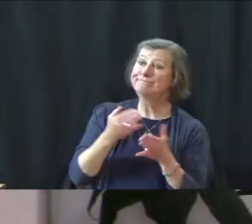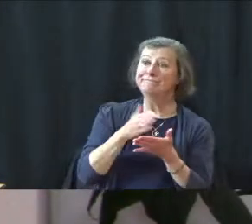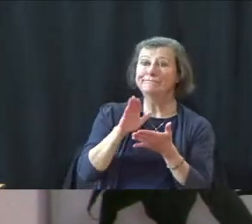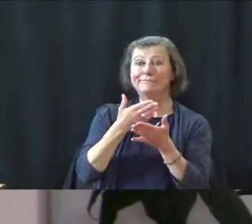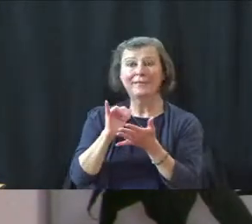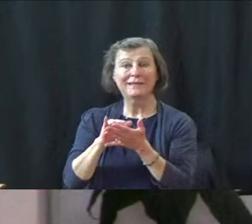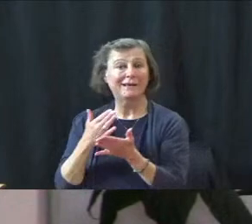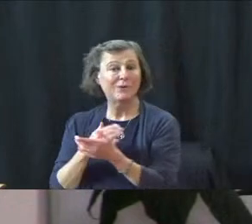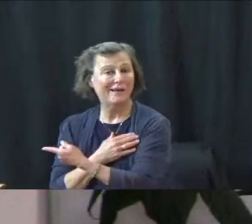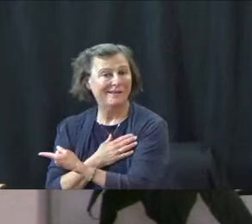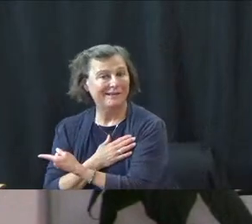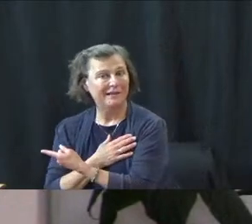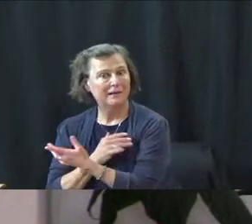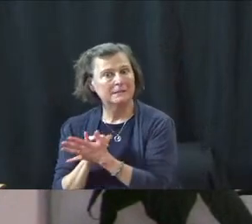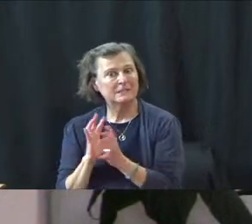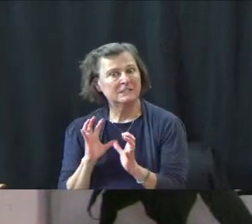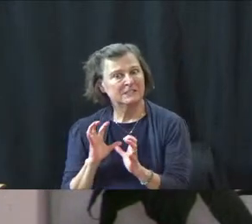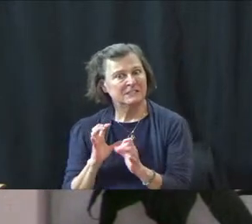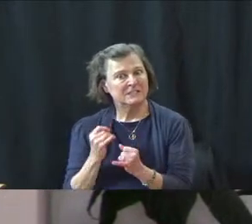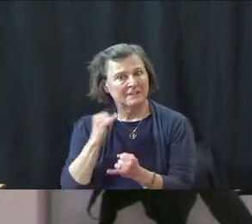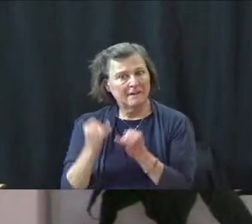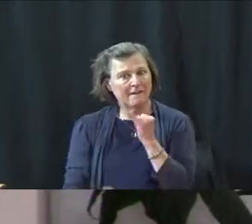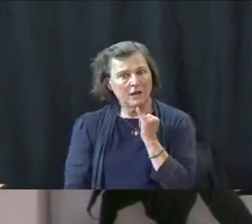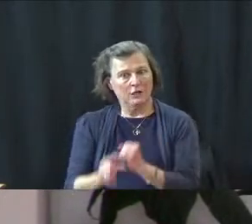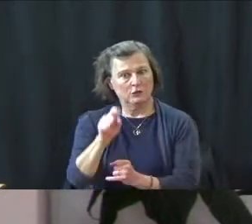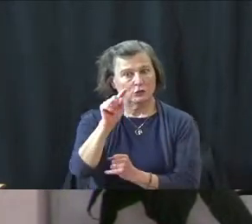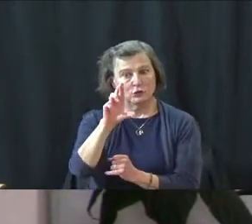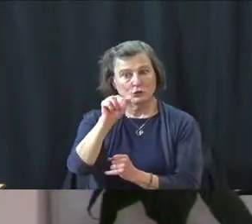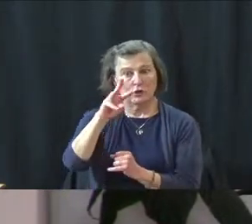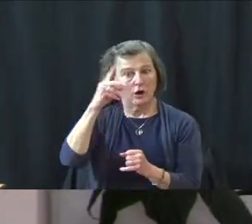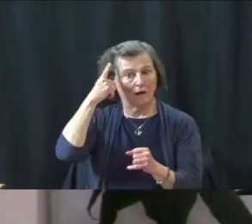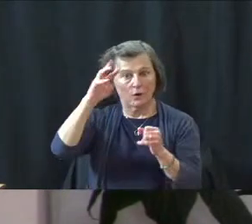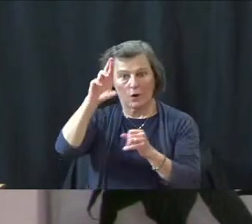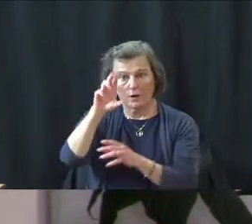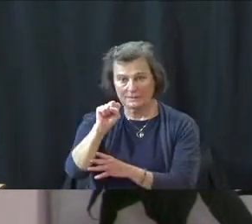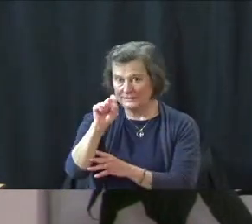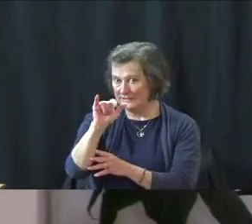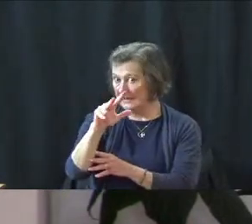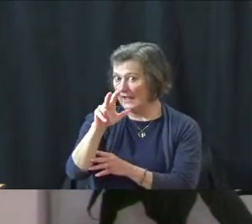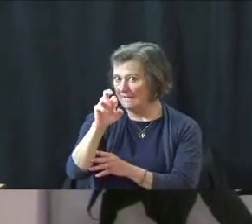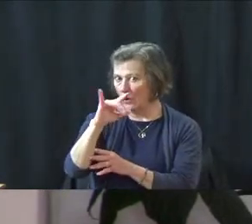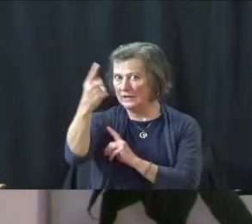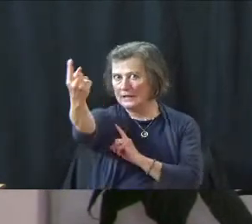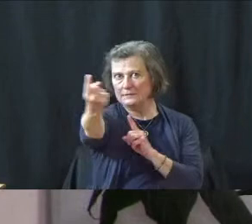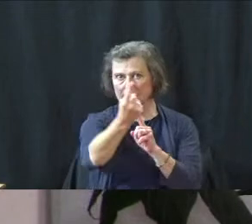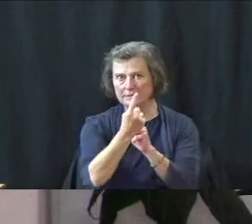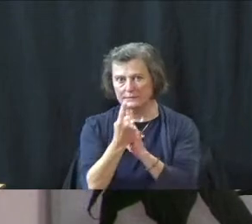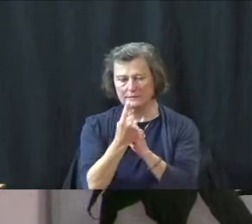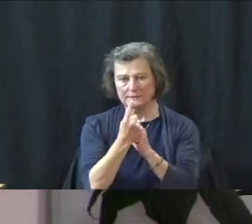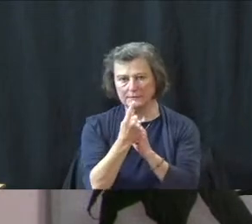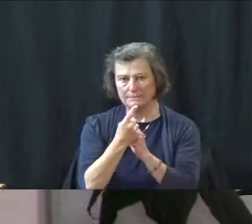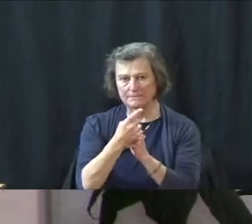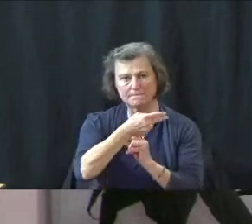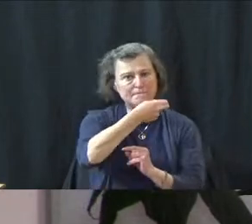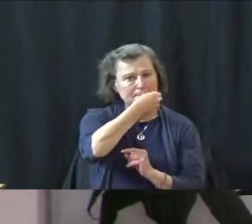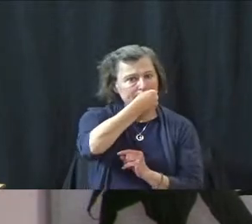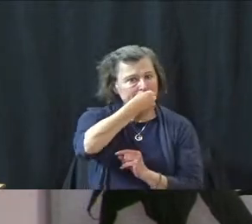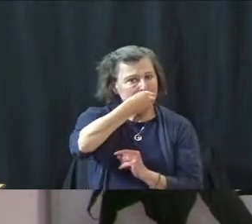And this was the final straw for Mrs. Lyerly, who came over and sealed my lips with scotch